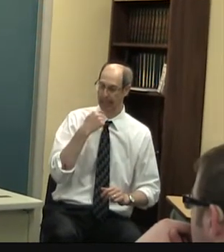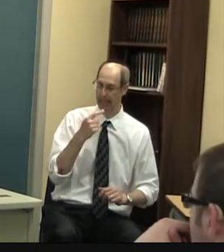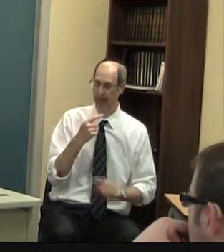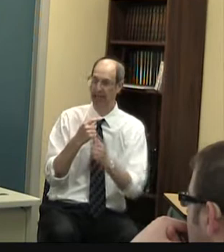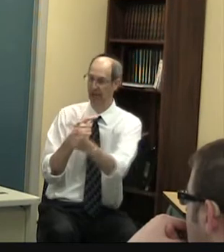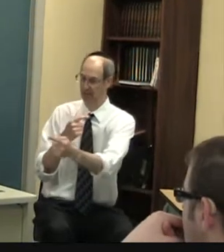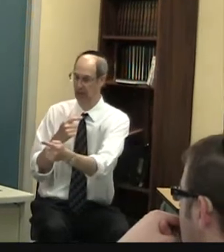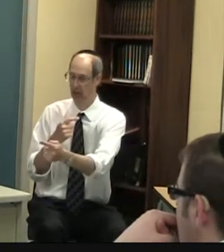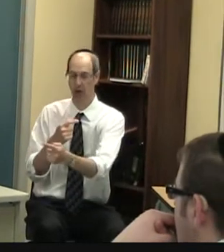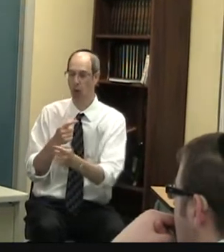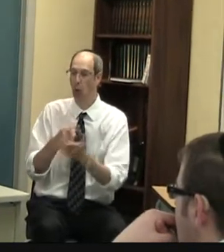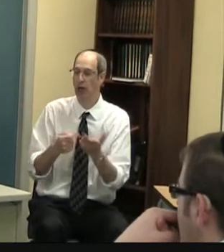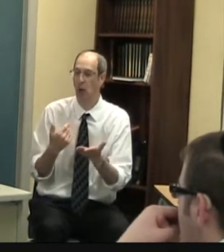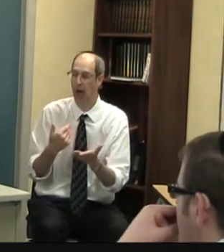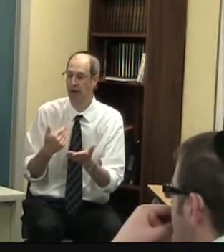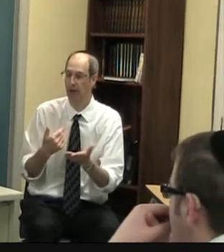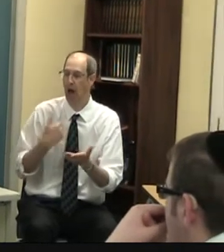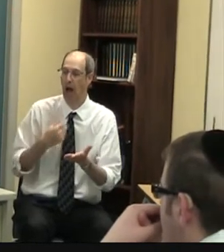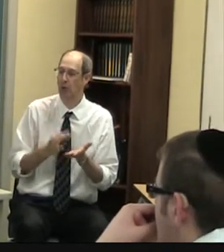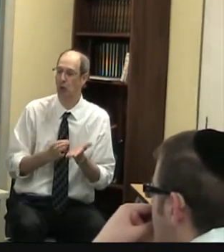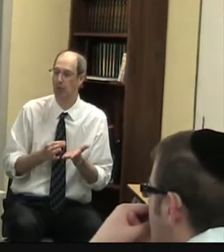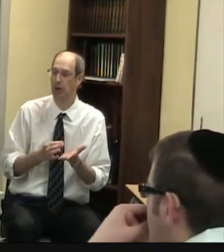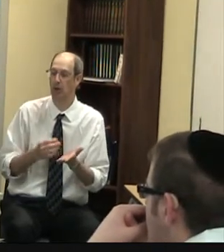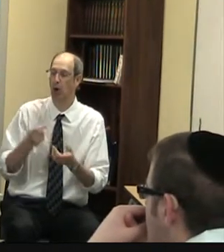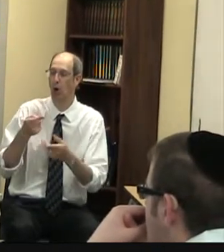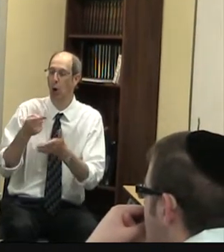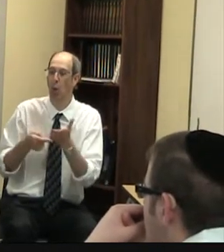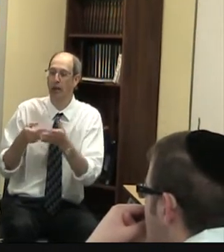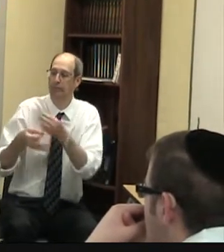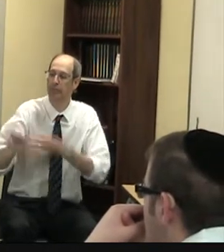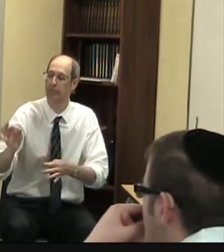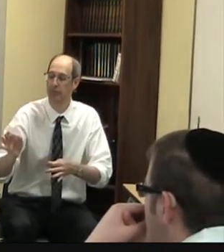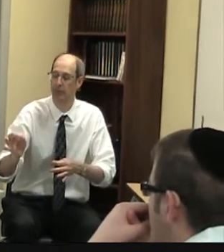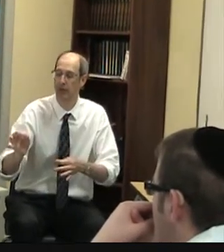What do you have i have a ruble what are you gonna sell me for a ruble so the covere who's half drunk at this